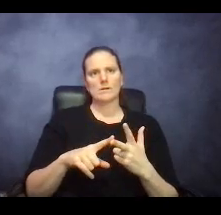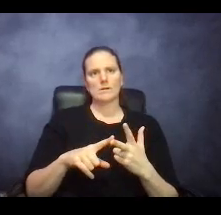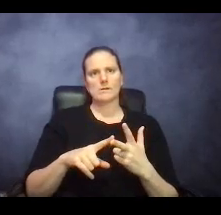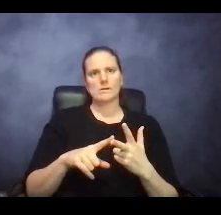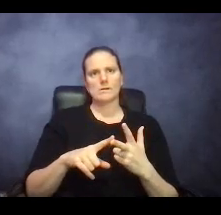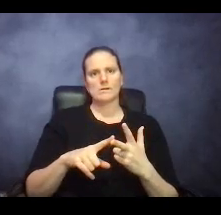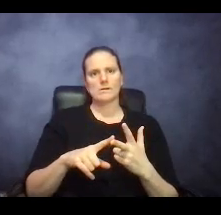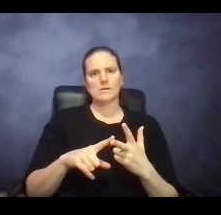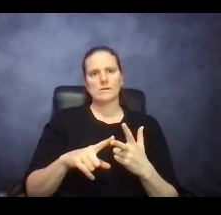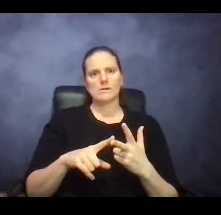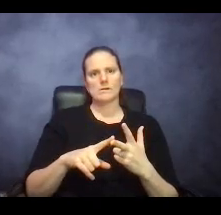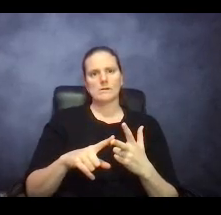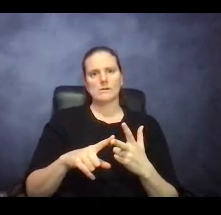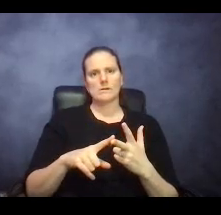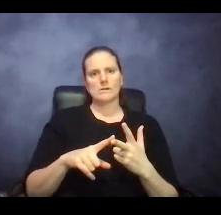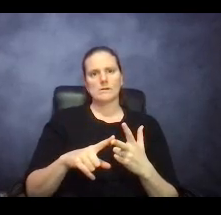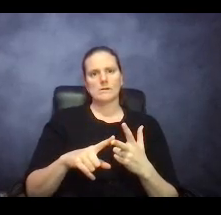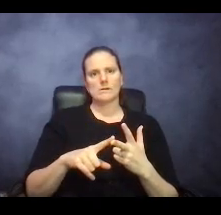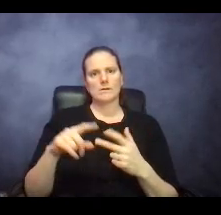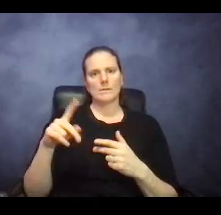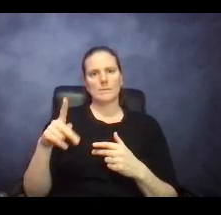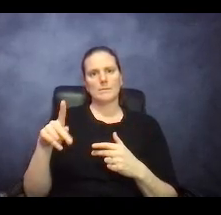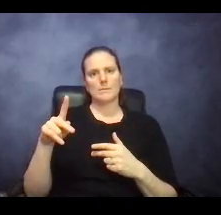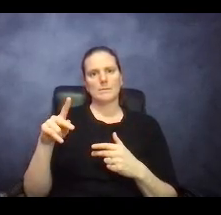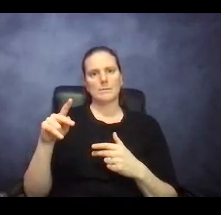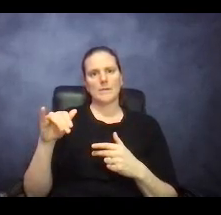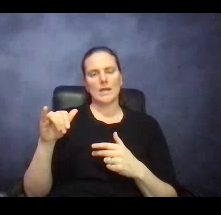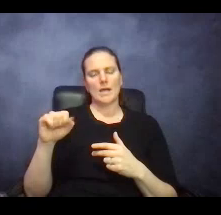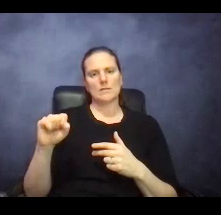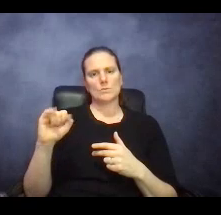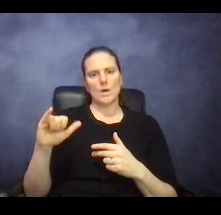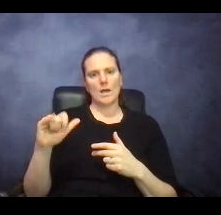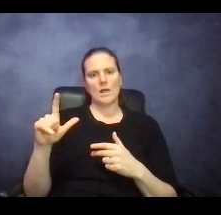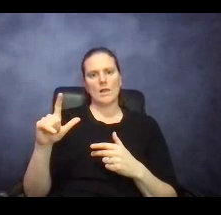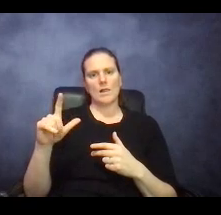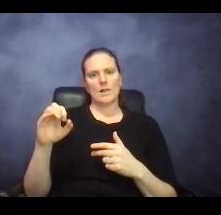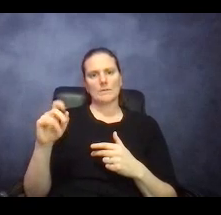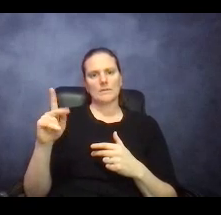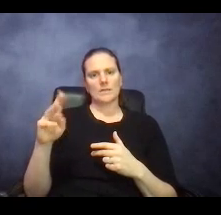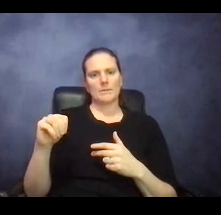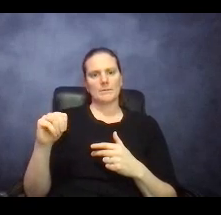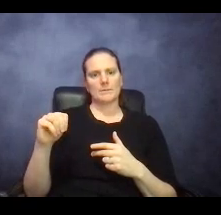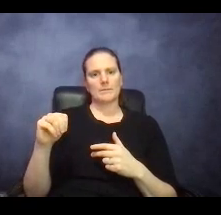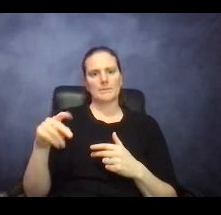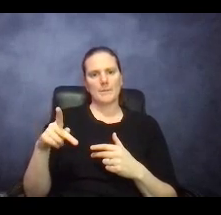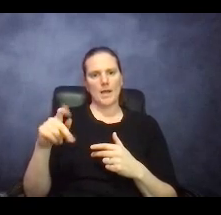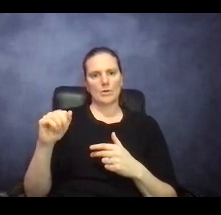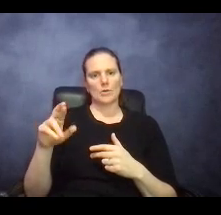is it asylum powder? P-S-Y-L-L? Yes. IM yep. For glass and bloating.